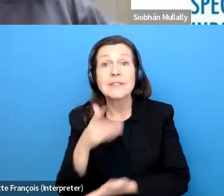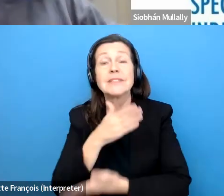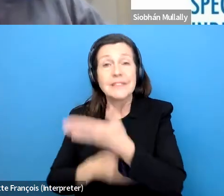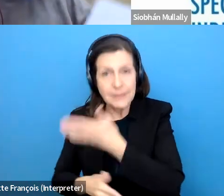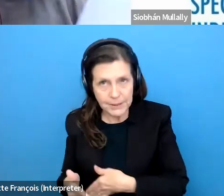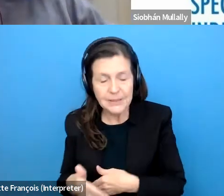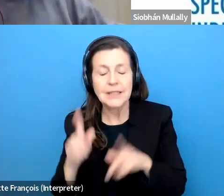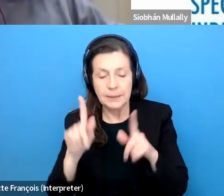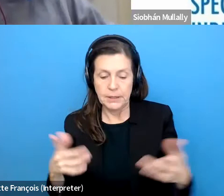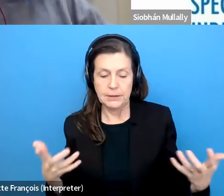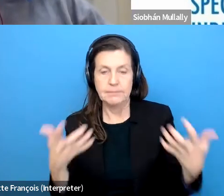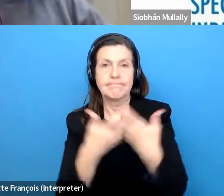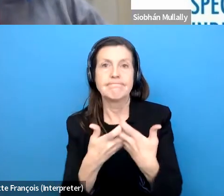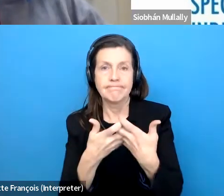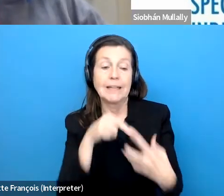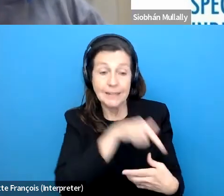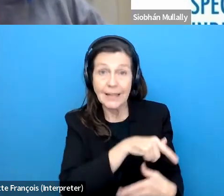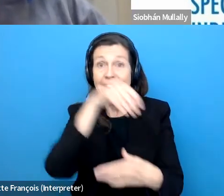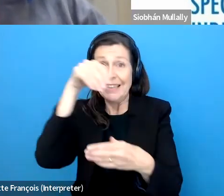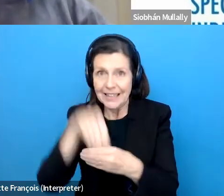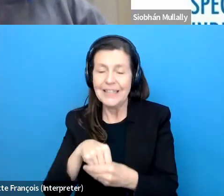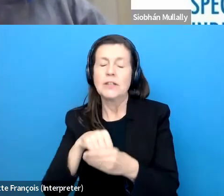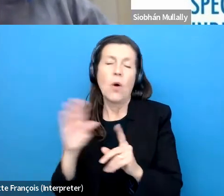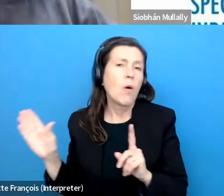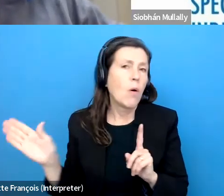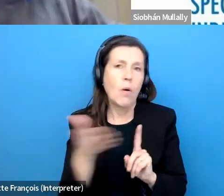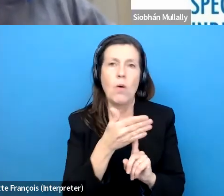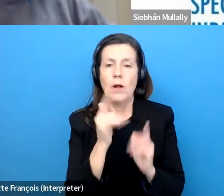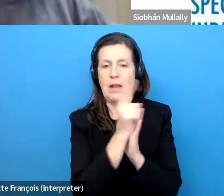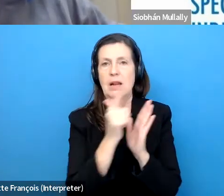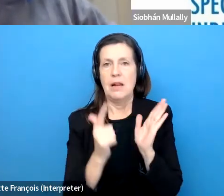And that this is incorporated in all legal planning and actions.